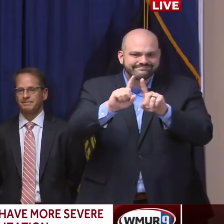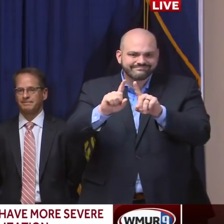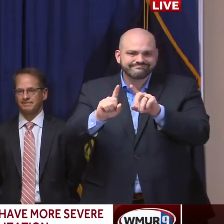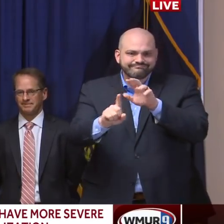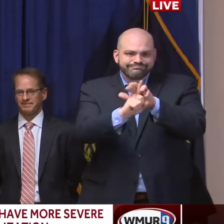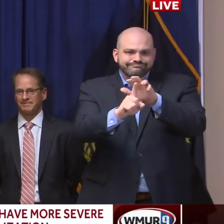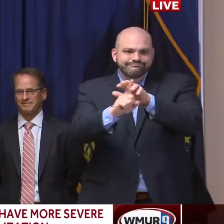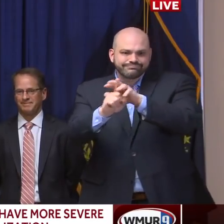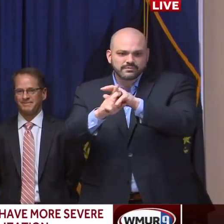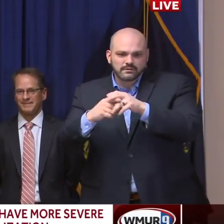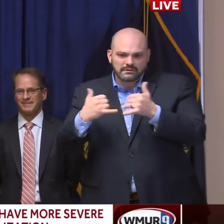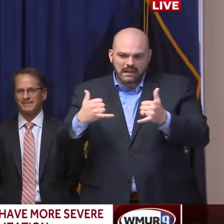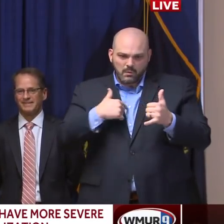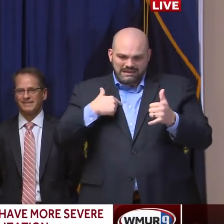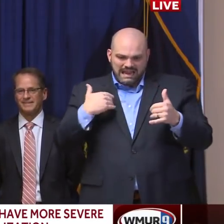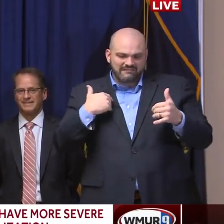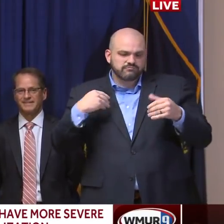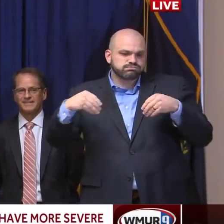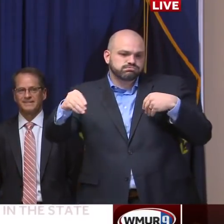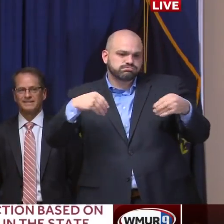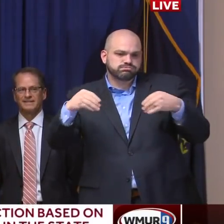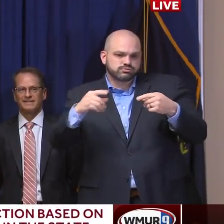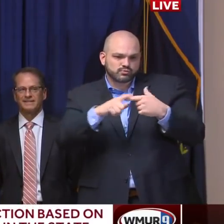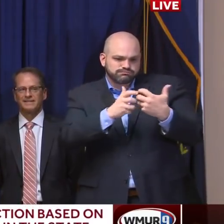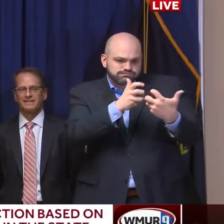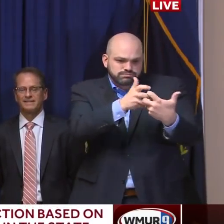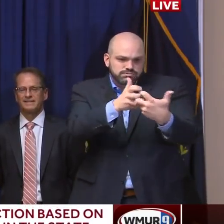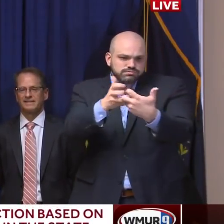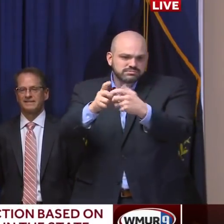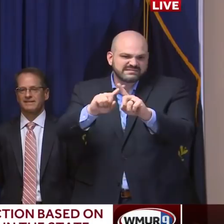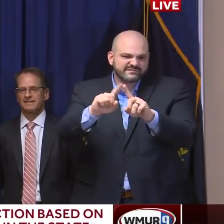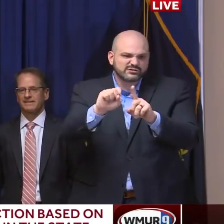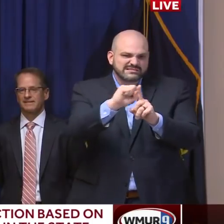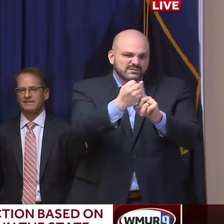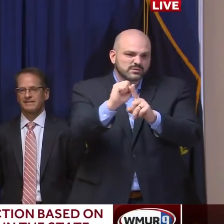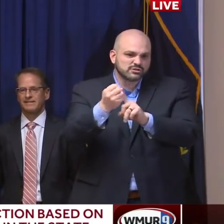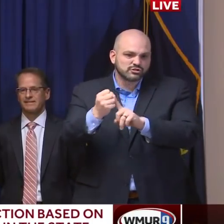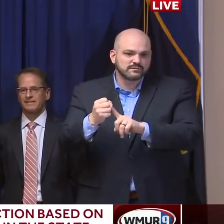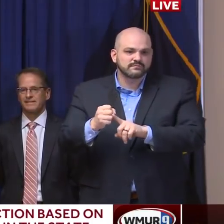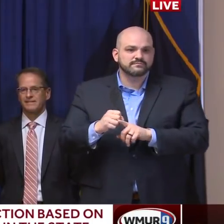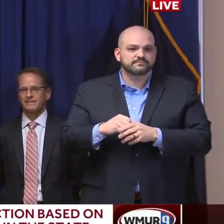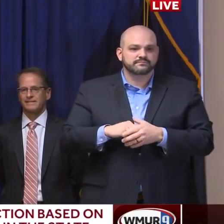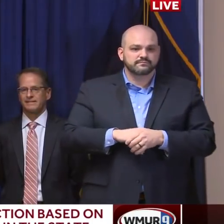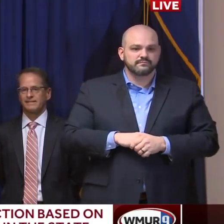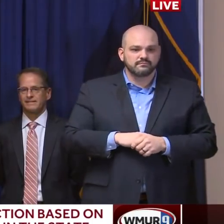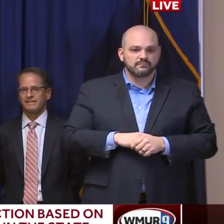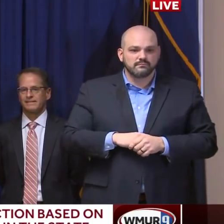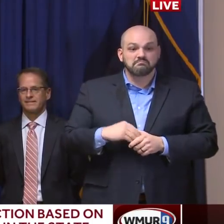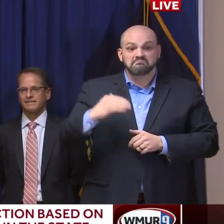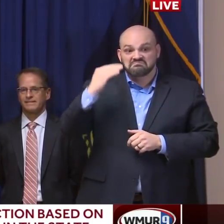DIFFERENT SITUATIONS ARISE, AND WE CAN DEAL WITH THEM ON A ONE-ON-ONE BASIS. IN NEW HAMPSHIRE, WE ARE NIMBLE.